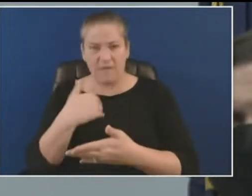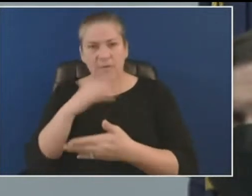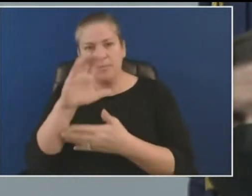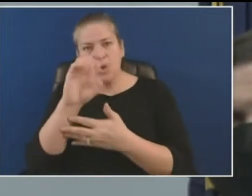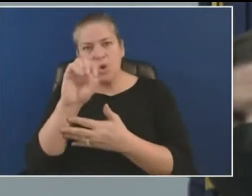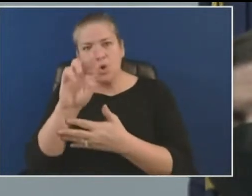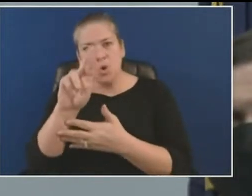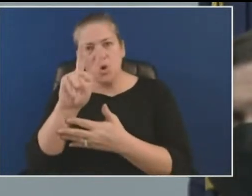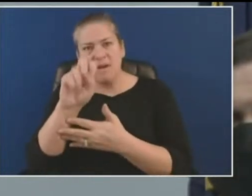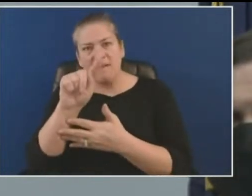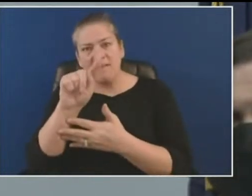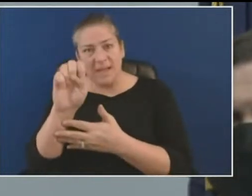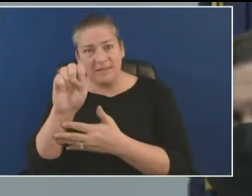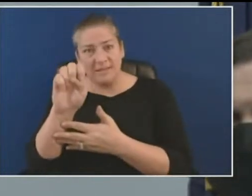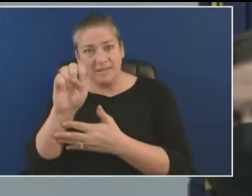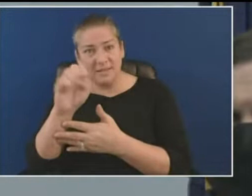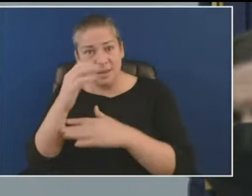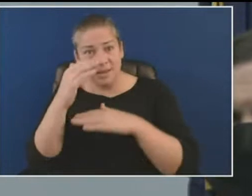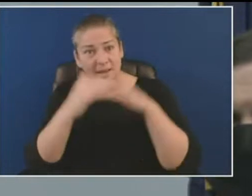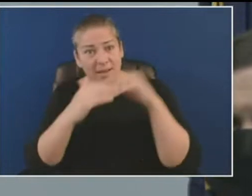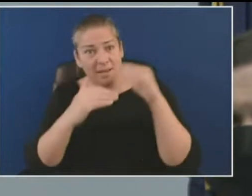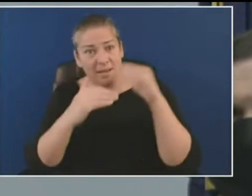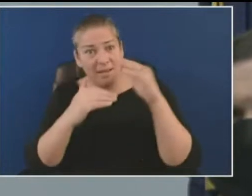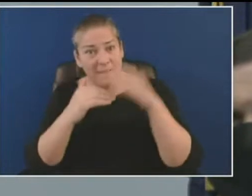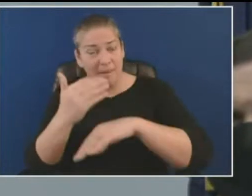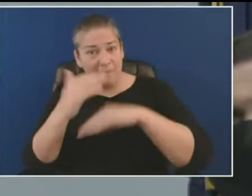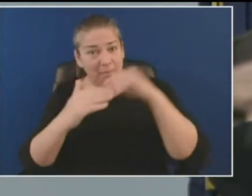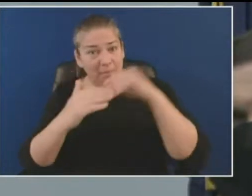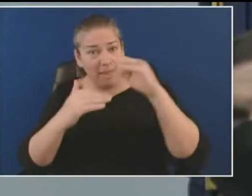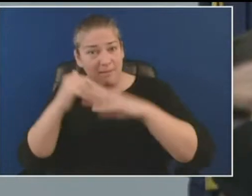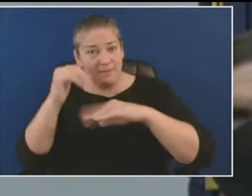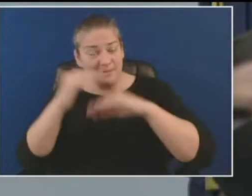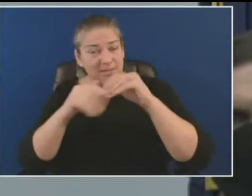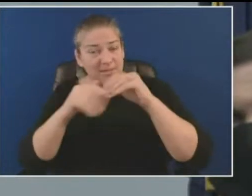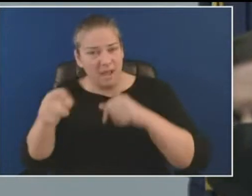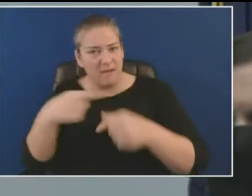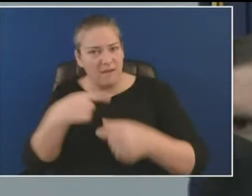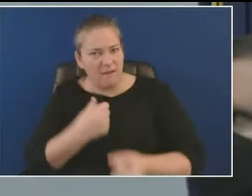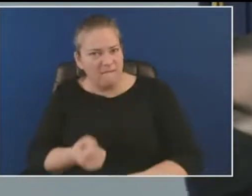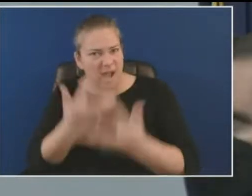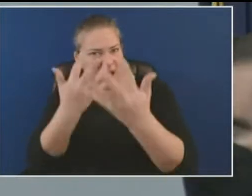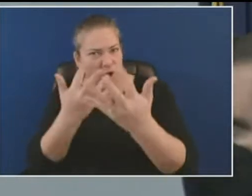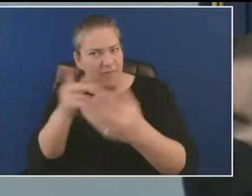were taking care of that during the storm. Chief Brooks and his team are out